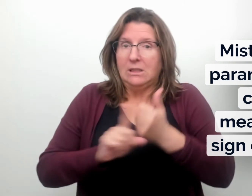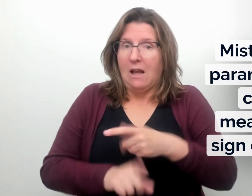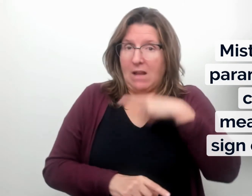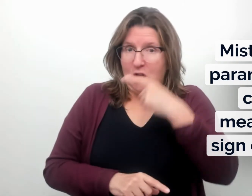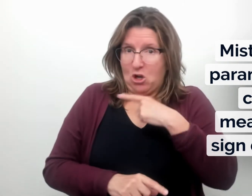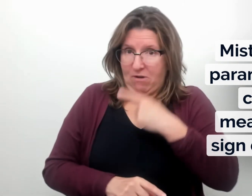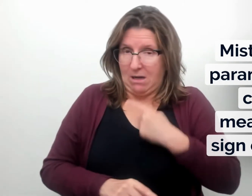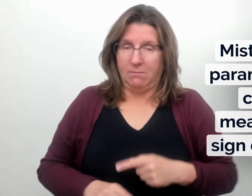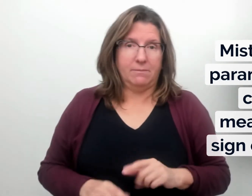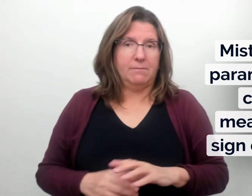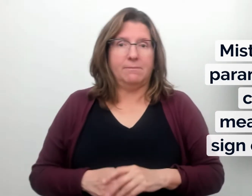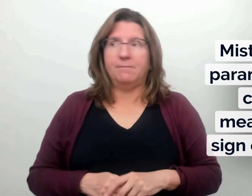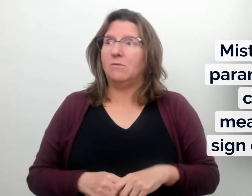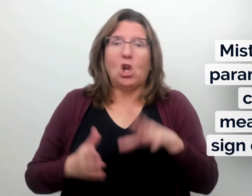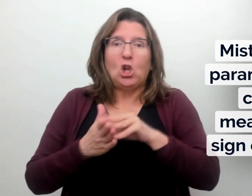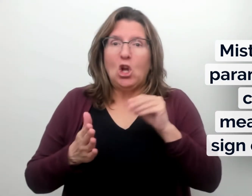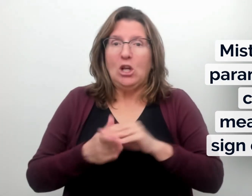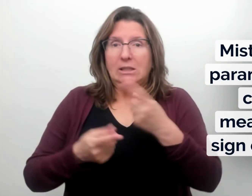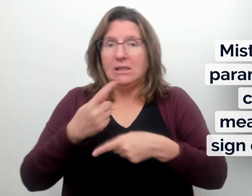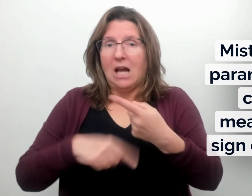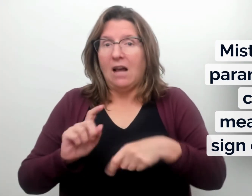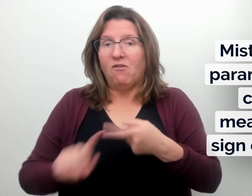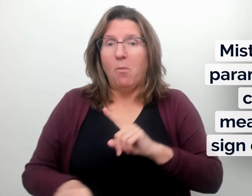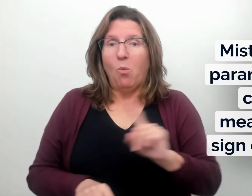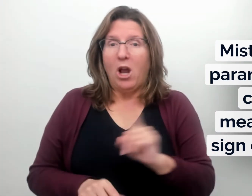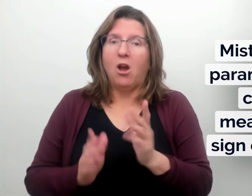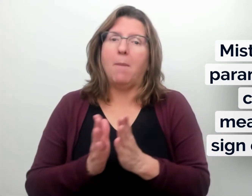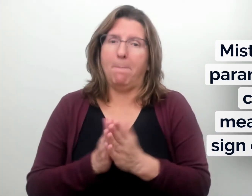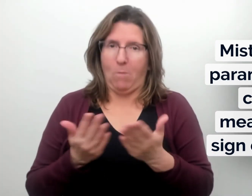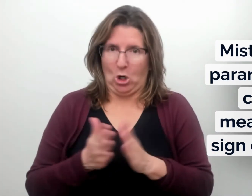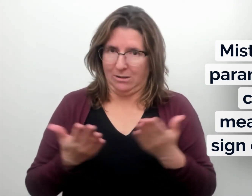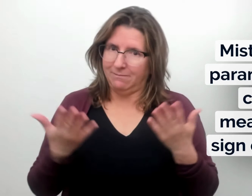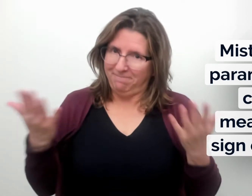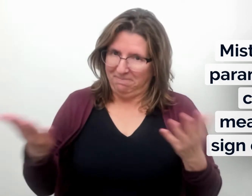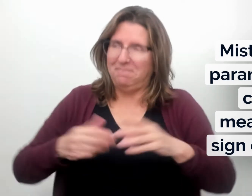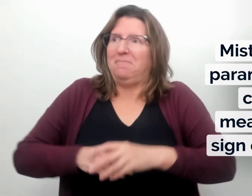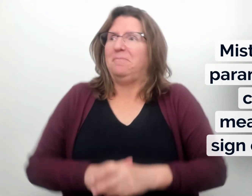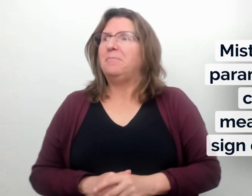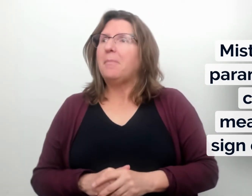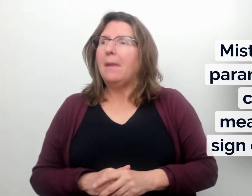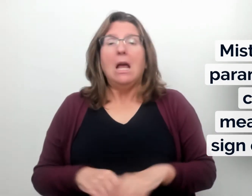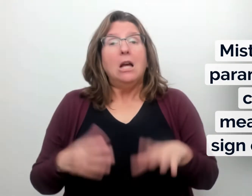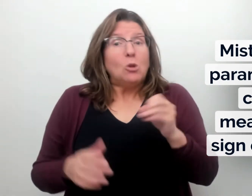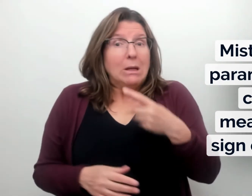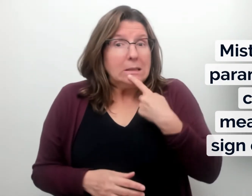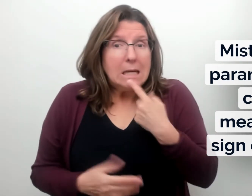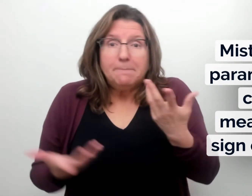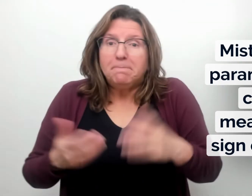Of course she's hearing, and she was learning her sign language from a book.